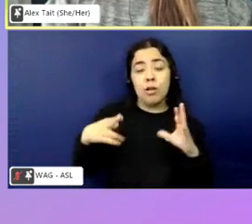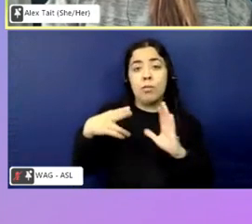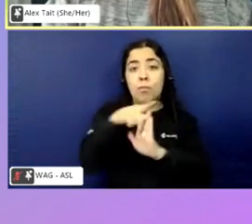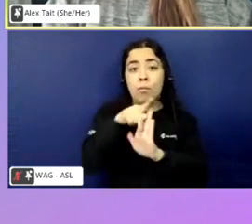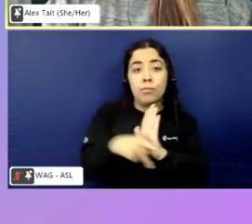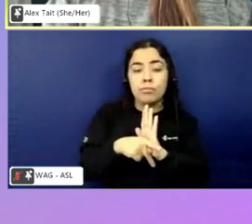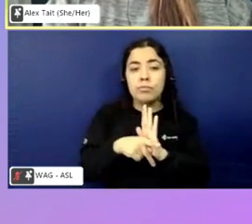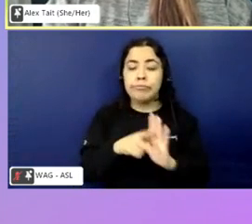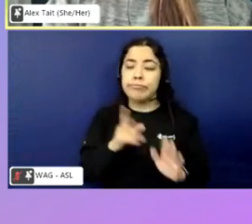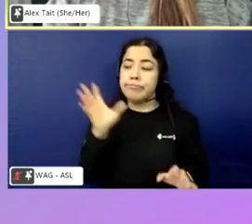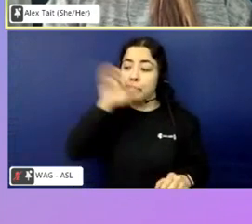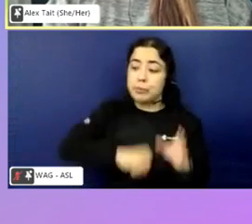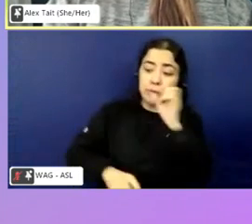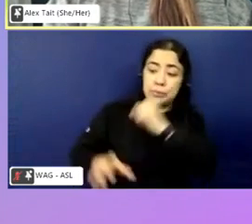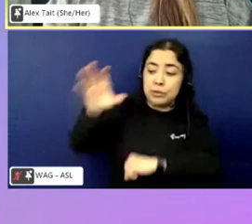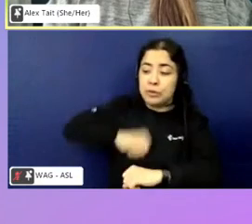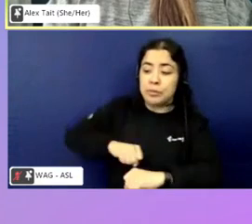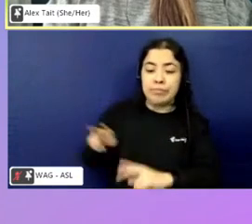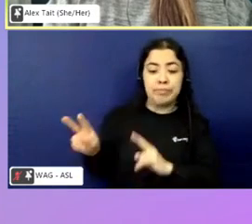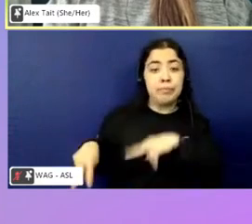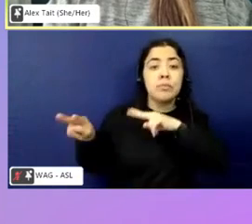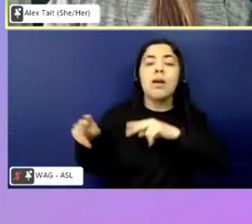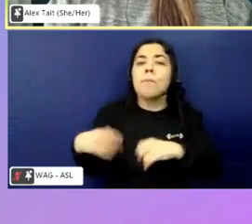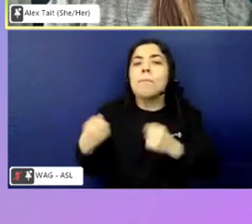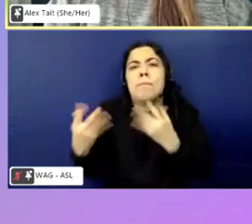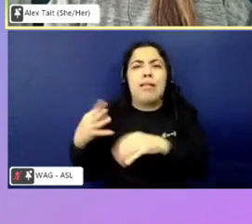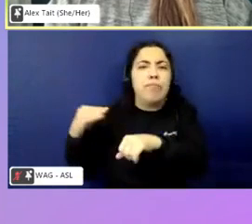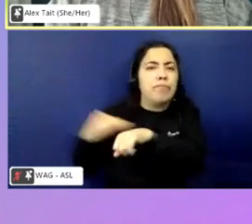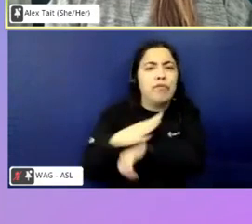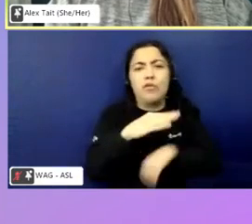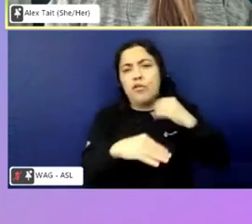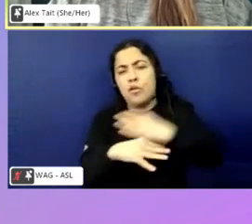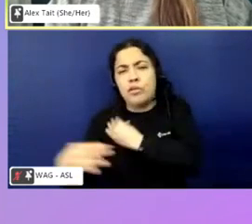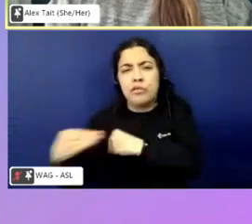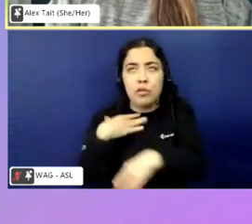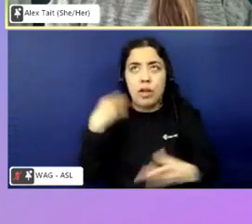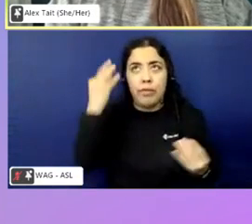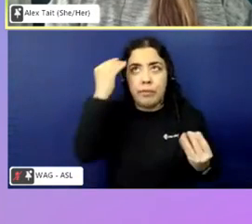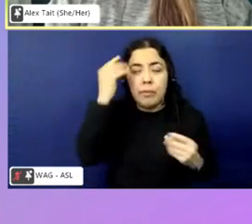Like cultural stereotypes socialization and things like government retirement policies there's a lot of factors that